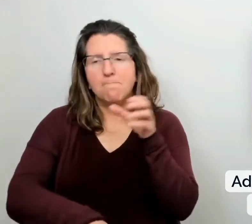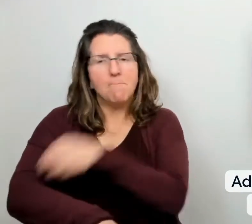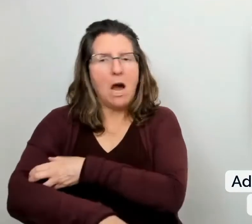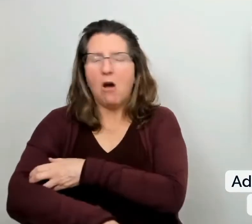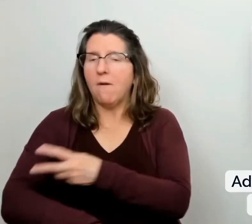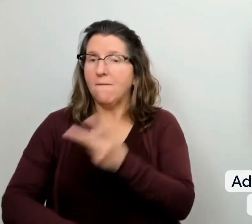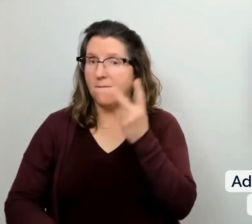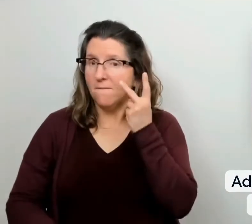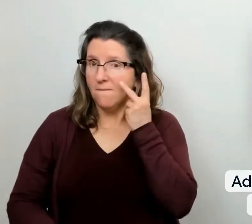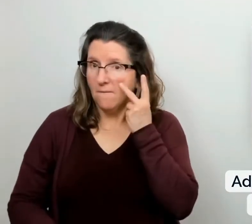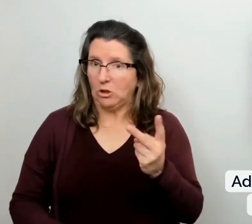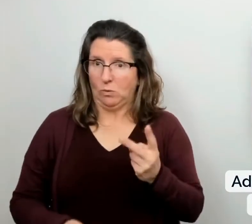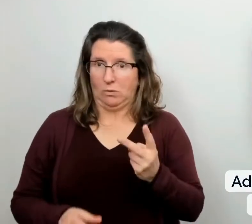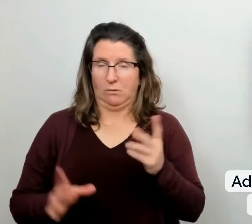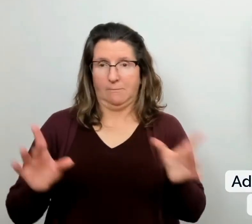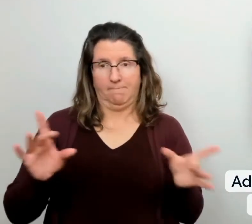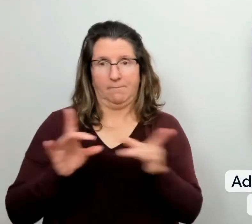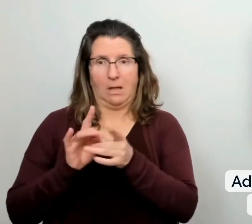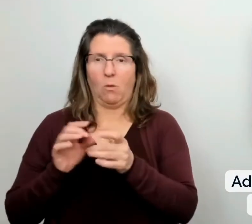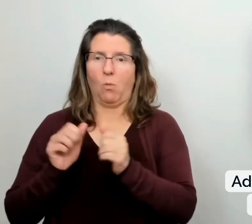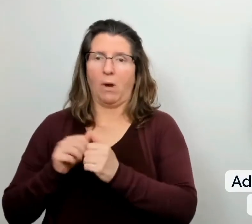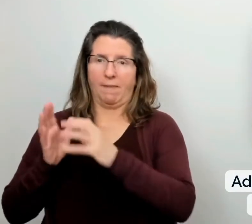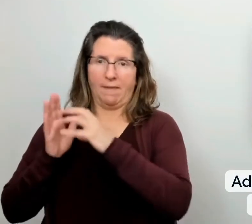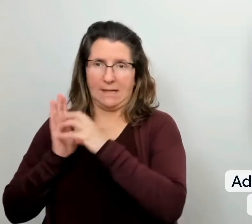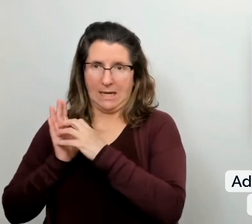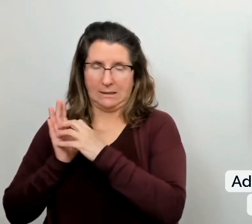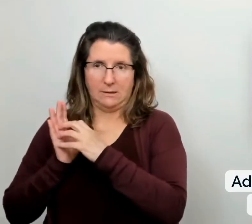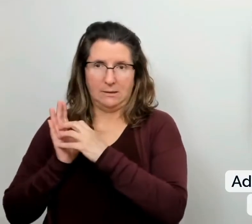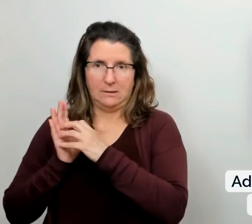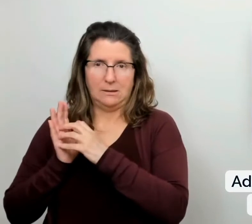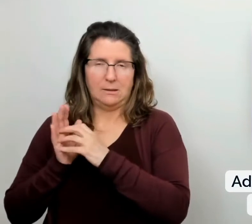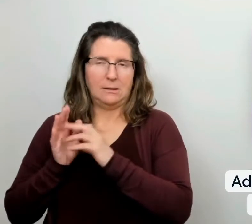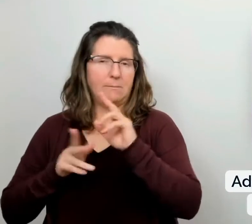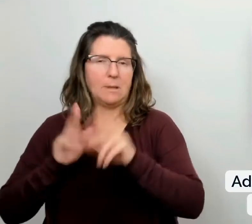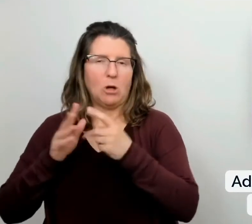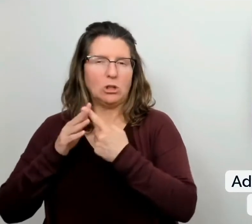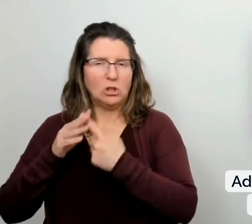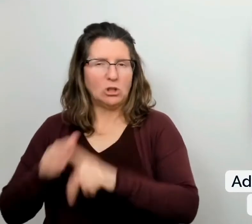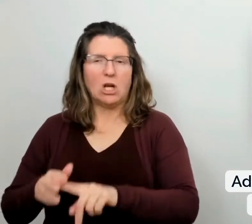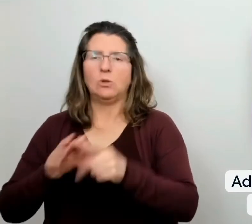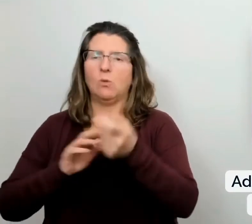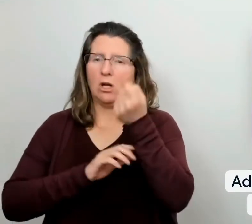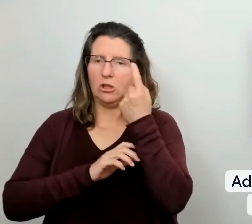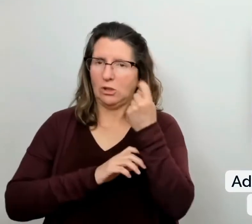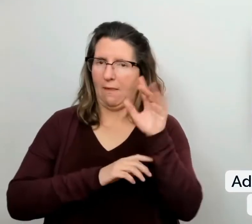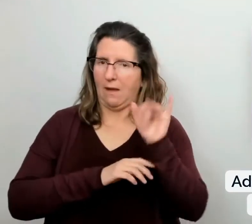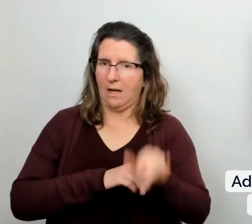Adding visuals boosts the power of notes. This notion is just starting to take hold.